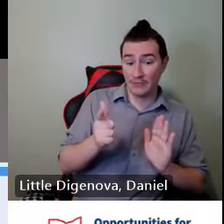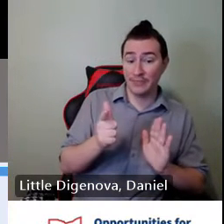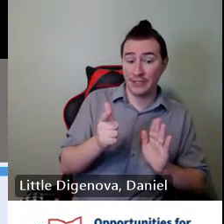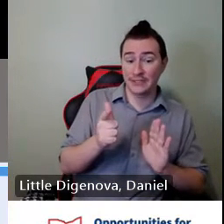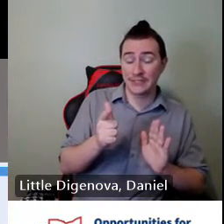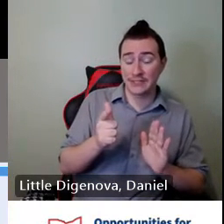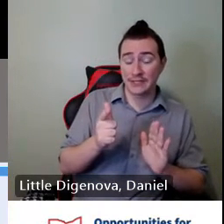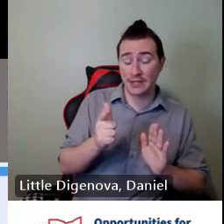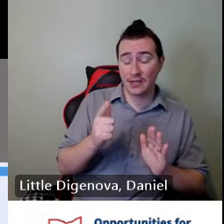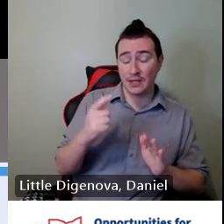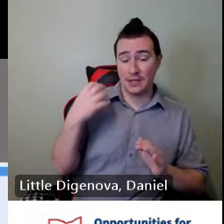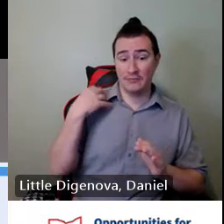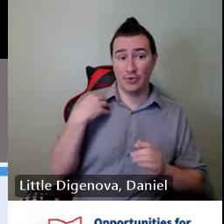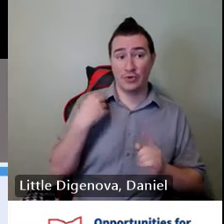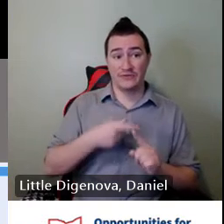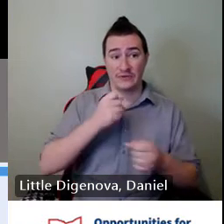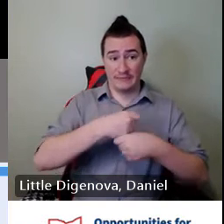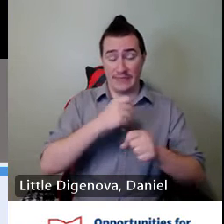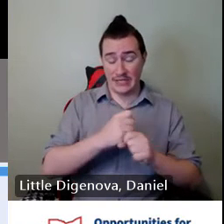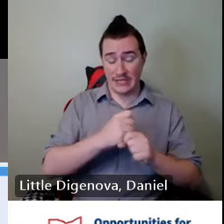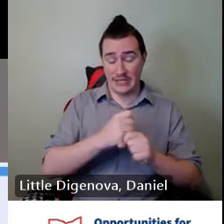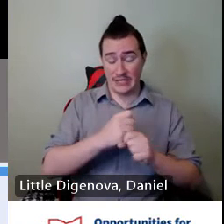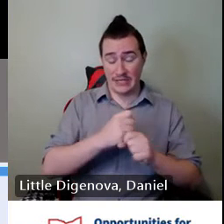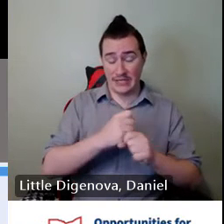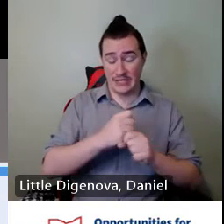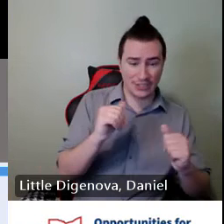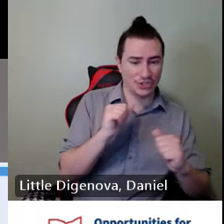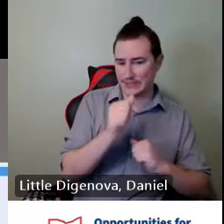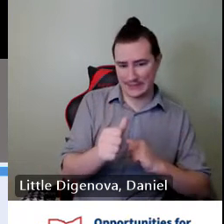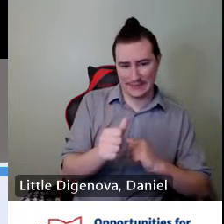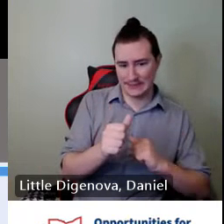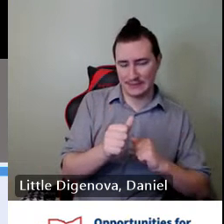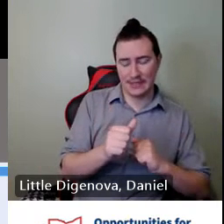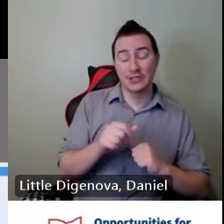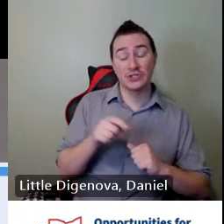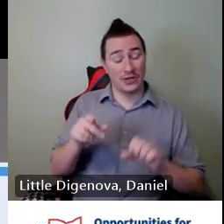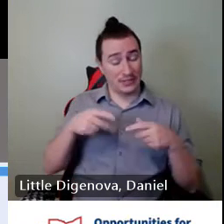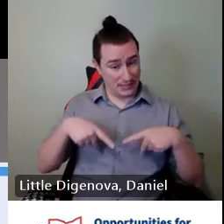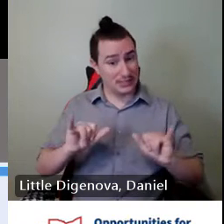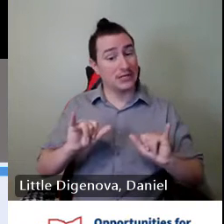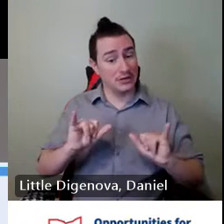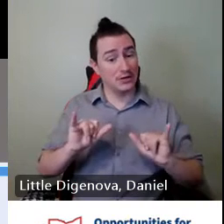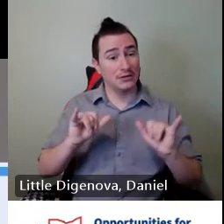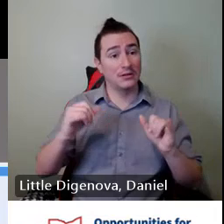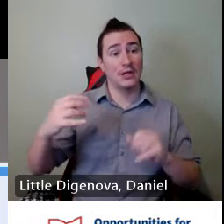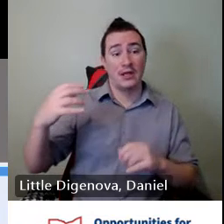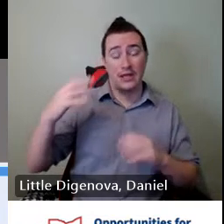administering performance evaluations, or even establishing consequences for low performance.